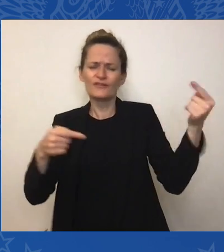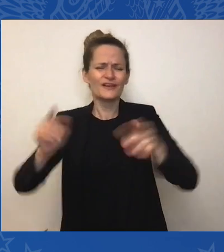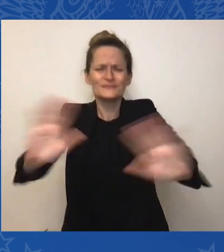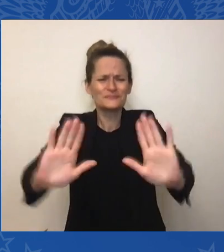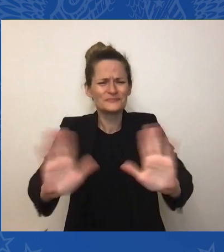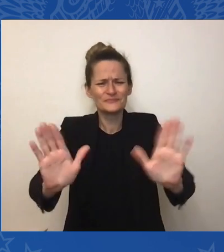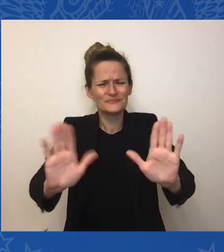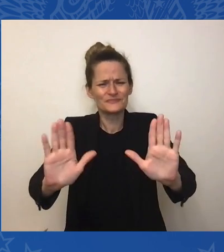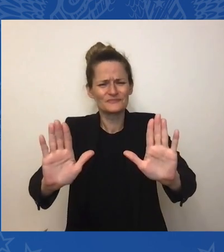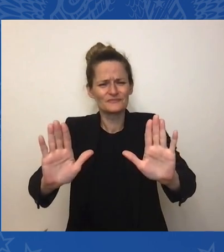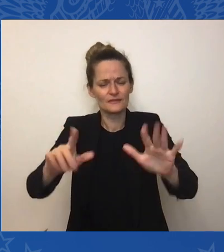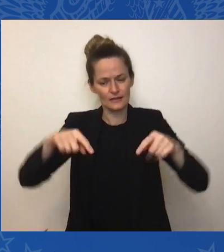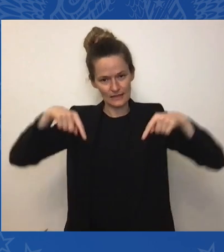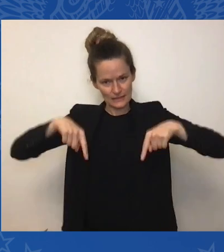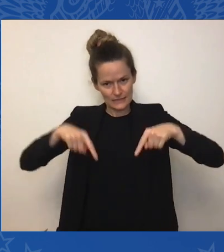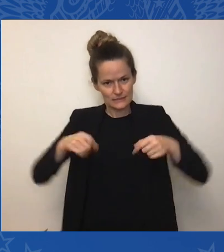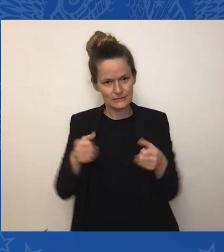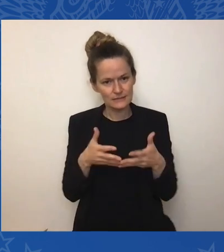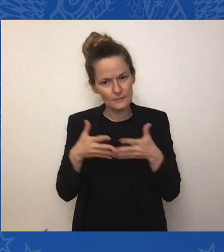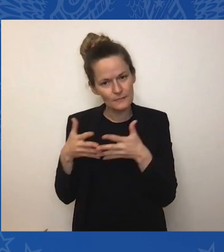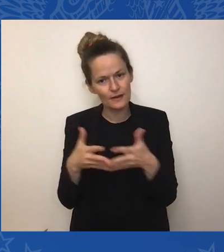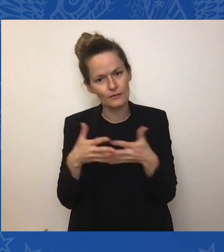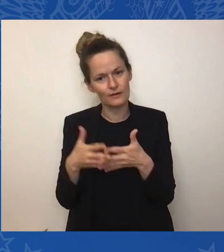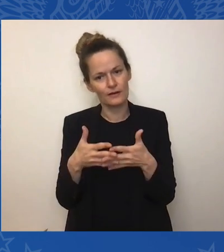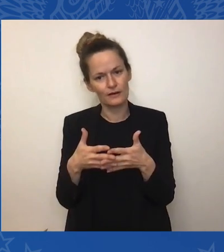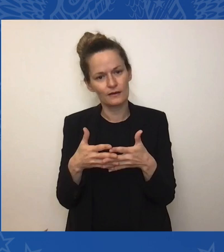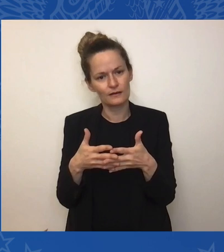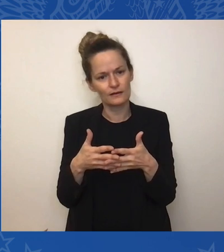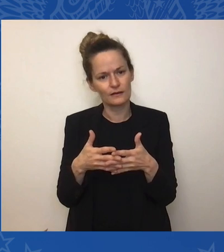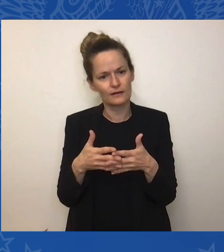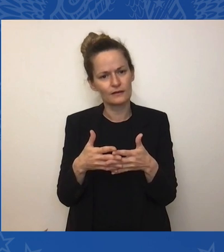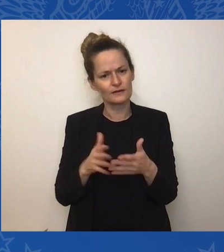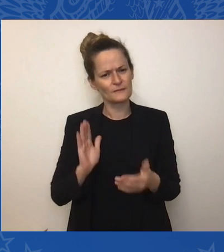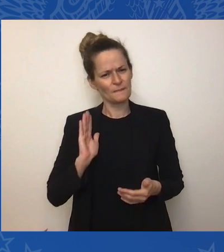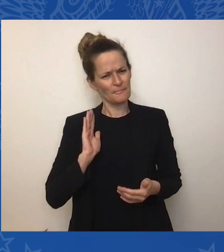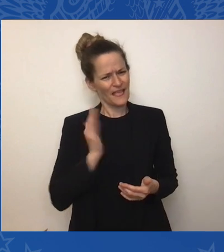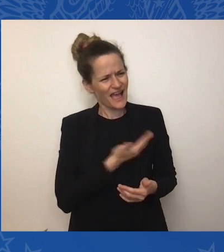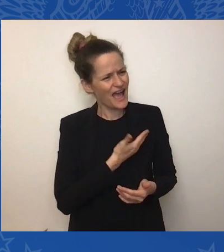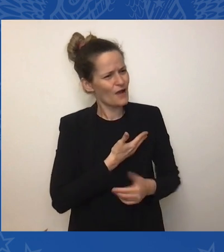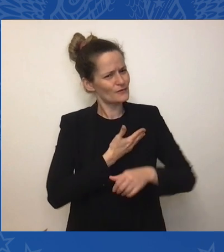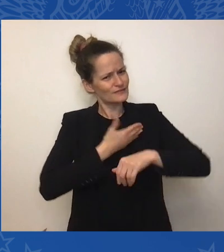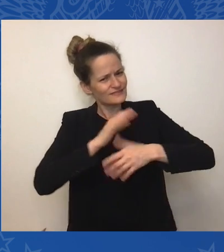and to meet the challenges of our time with grit and, maybe equally important, with some grace.